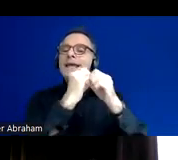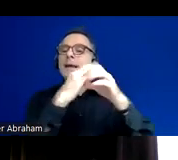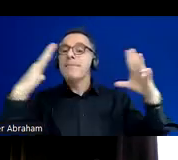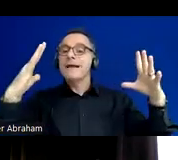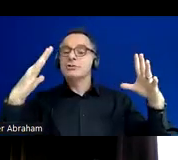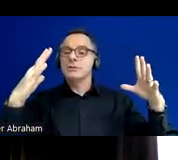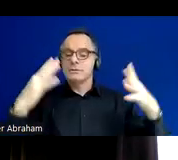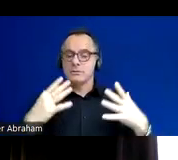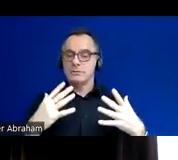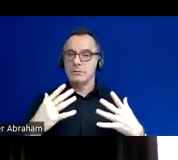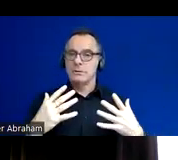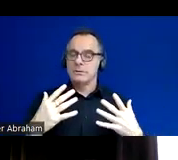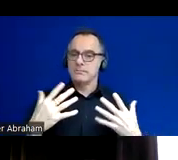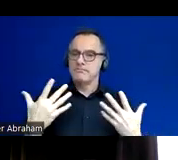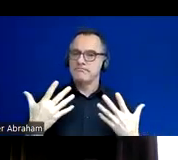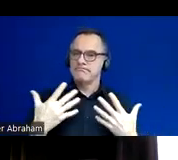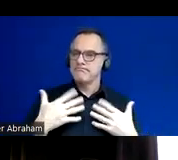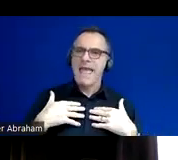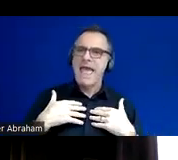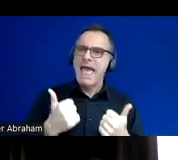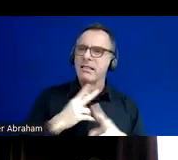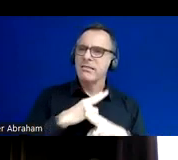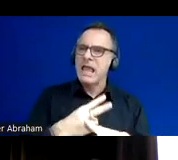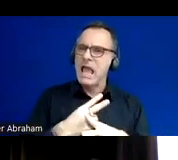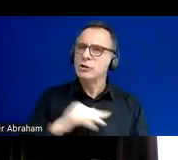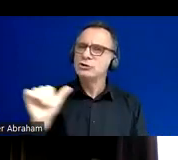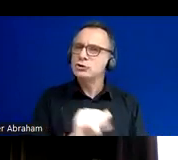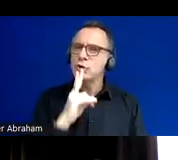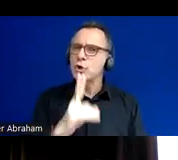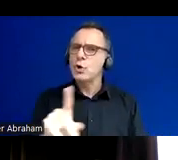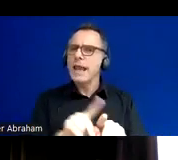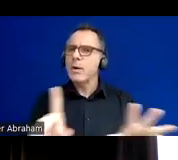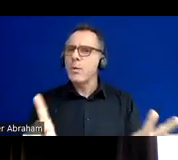Ourselves' [of] what Healthcare could look like and what the current challenges are. So,